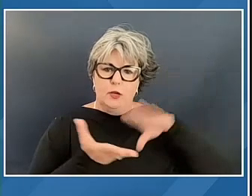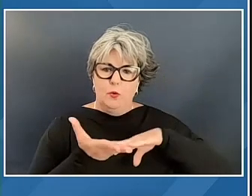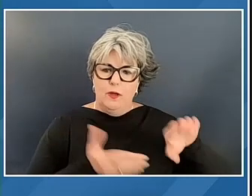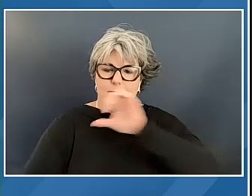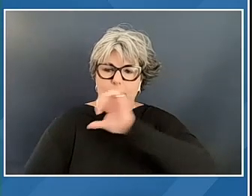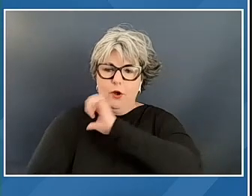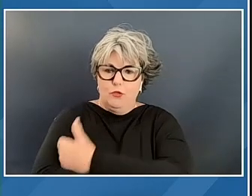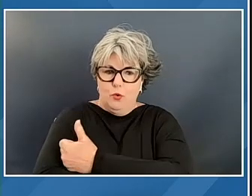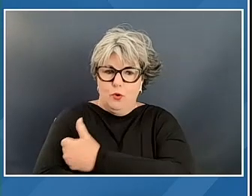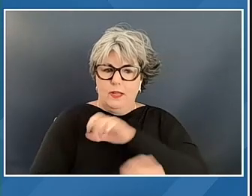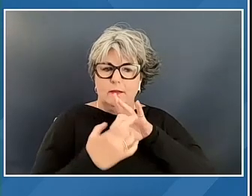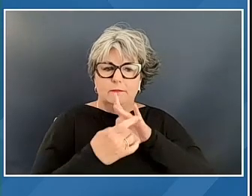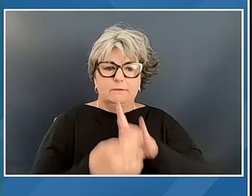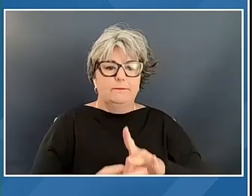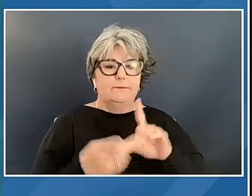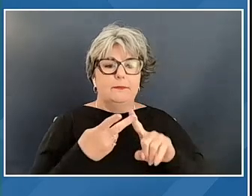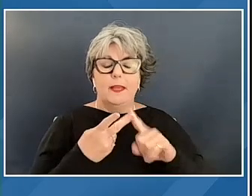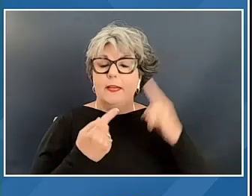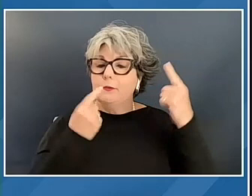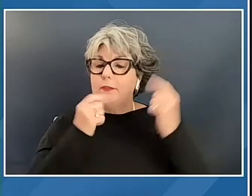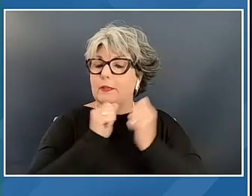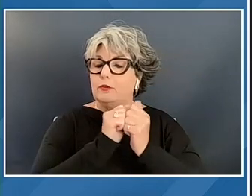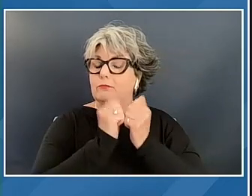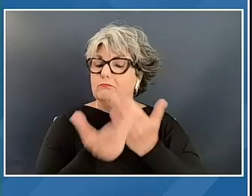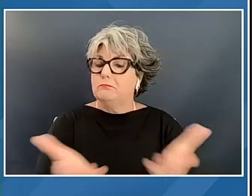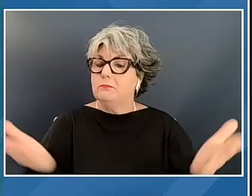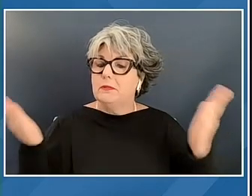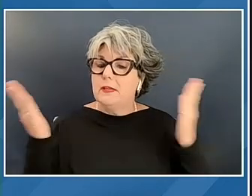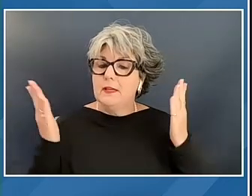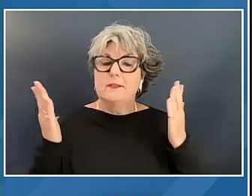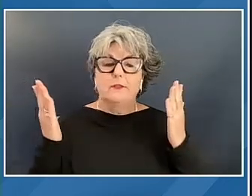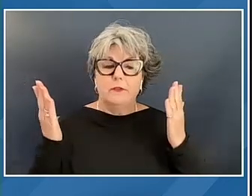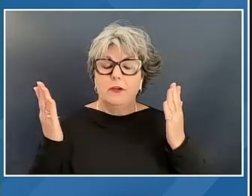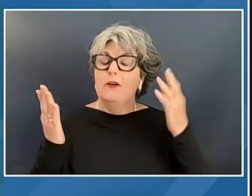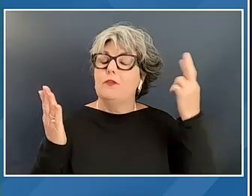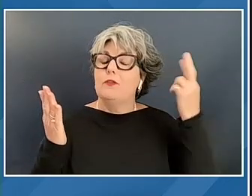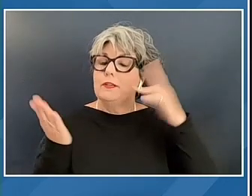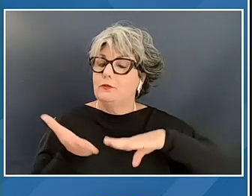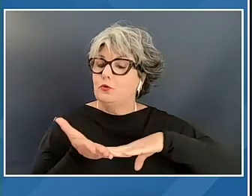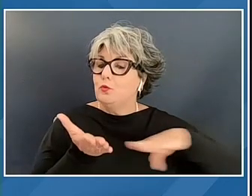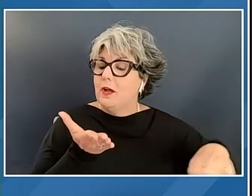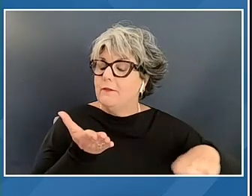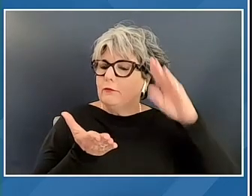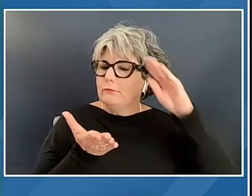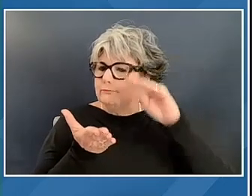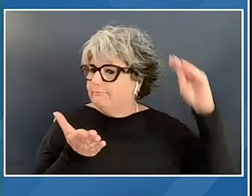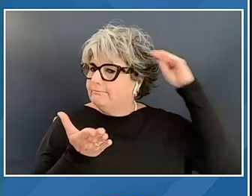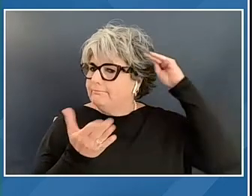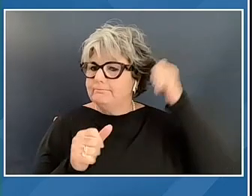As we think together about articulating bases for waiver, we should keep in mind not only the goals and policies of the